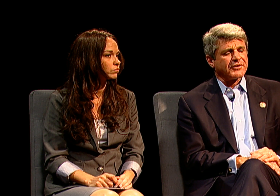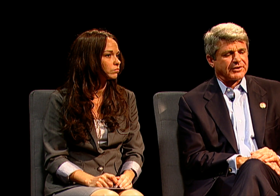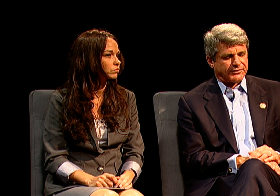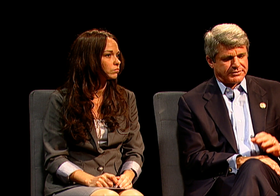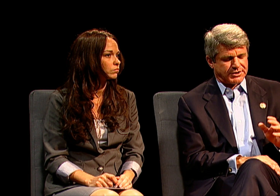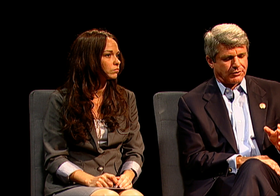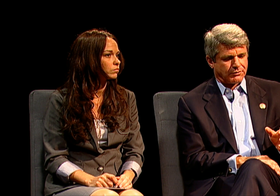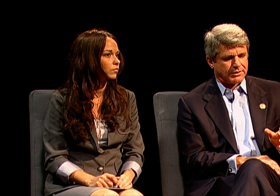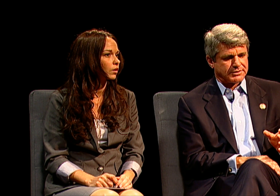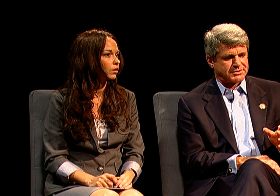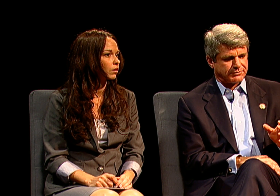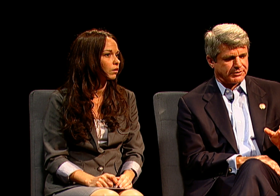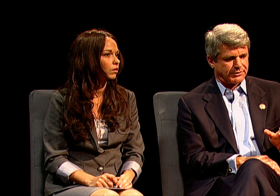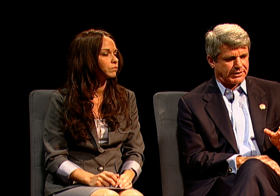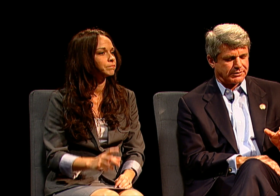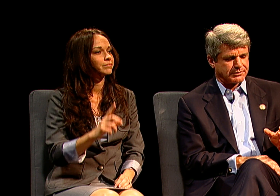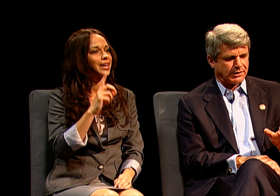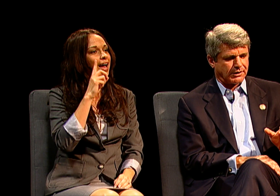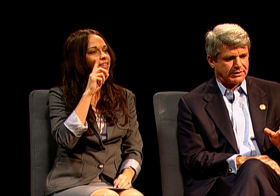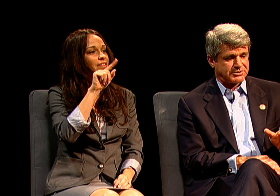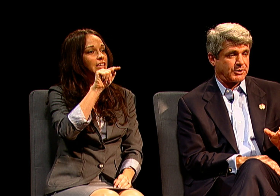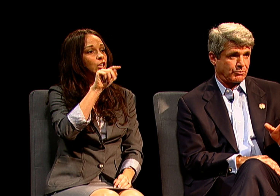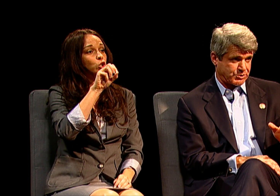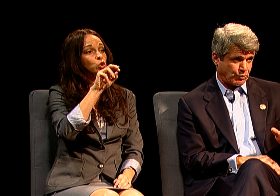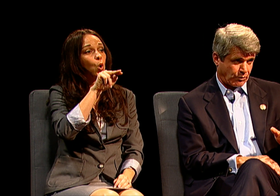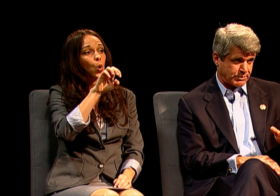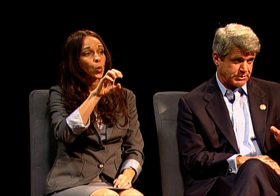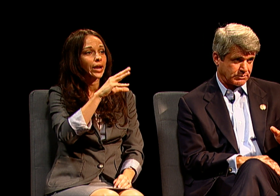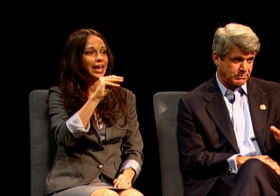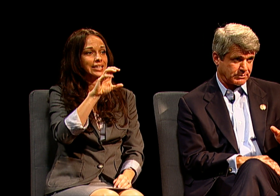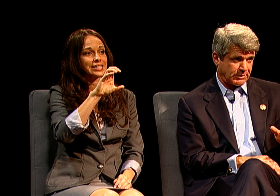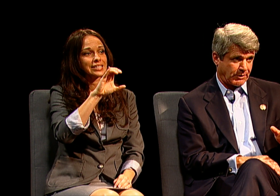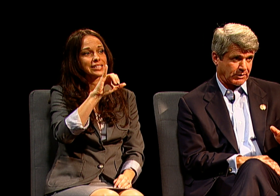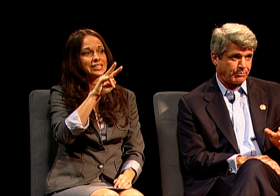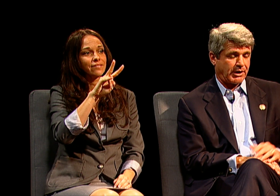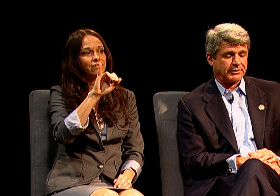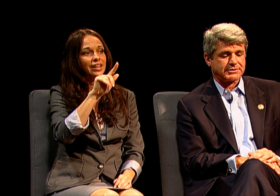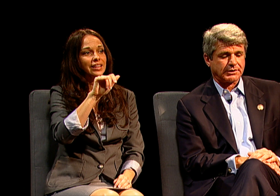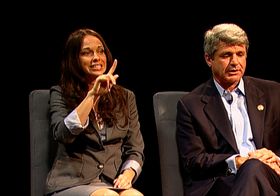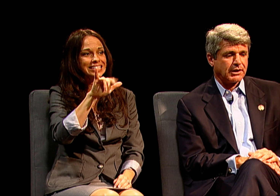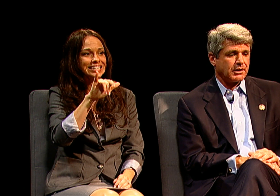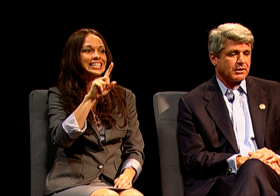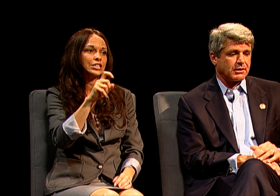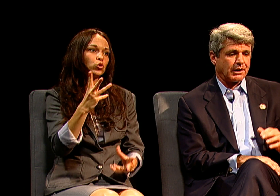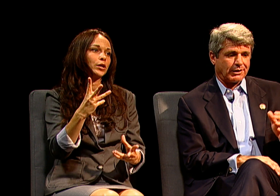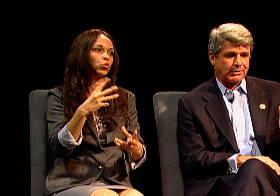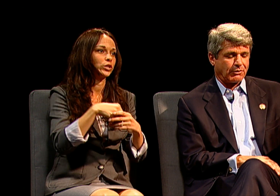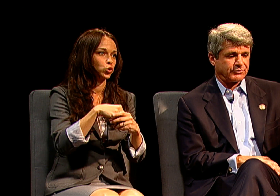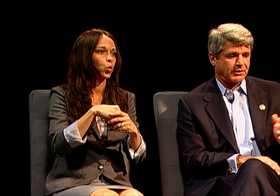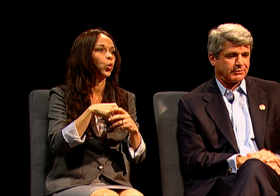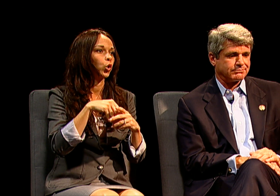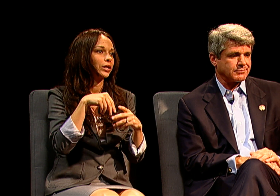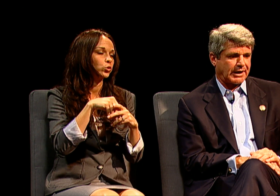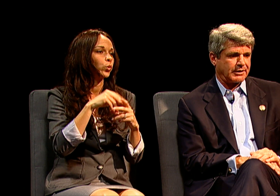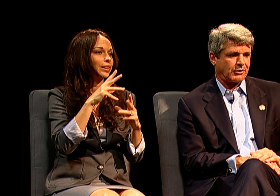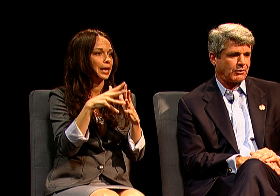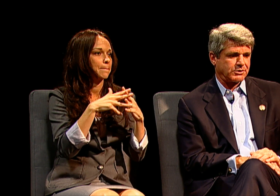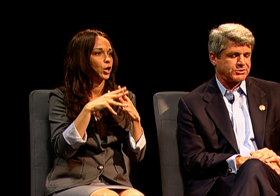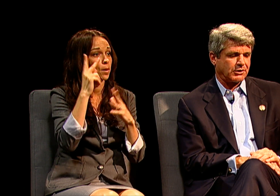I THINK THE TONE IN CIVILITY NEEDS TO BE RESTORED TO THE AMERICAN POLITIC. I WAS ON KATIE COURIC'S SHOW